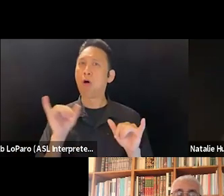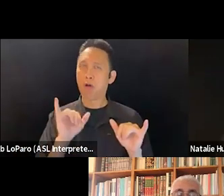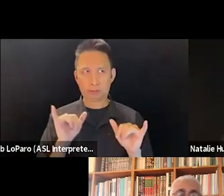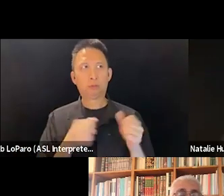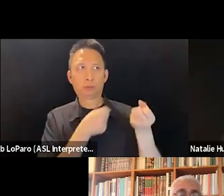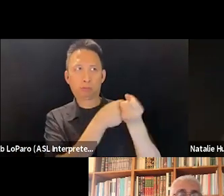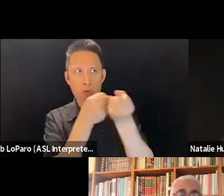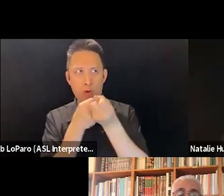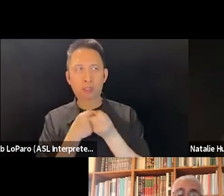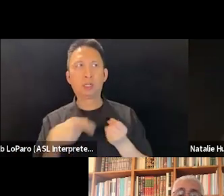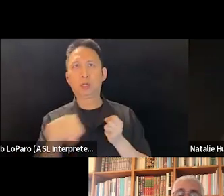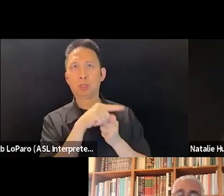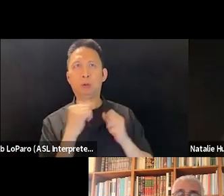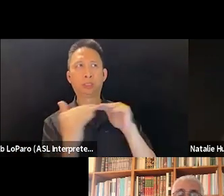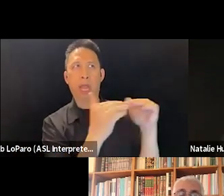and the independent producer and how we can make